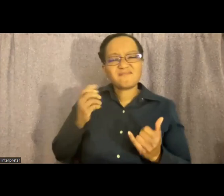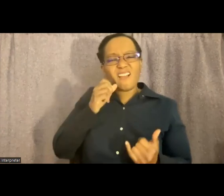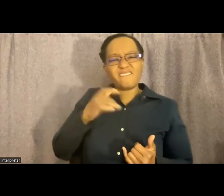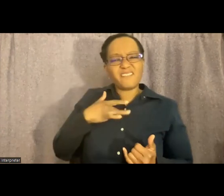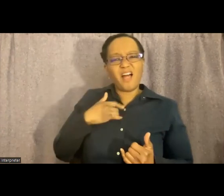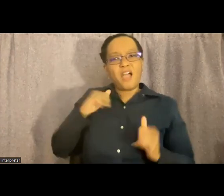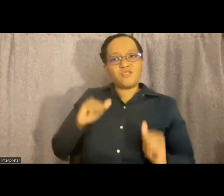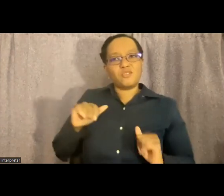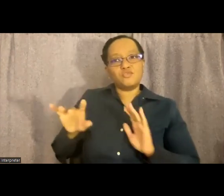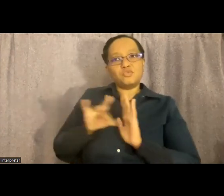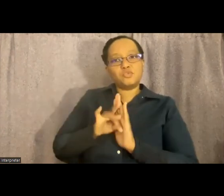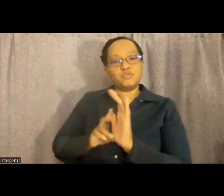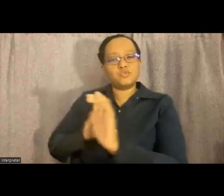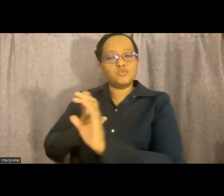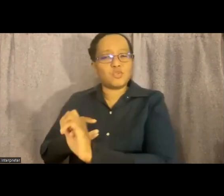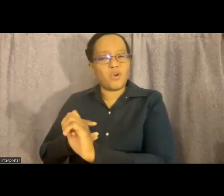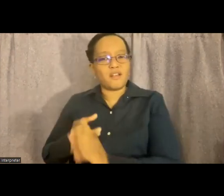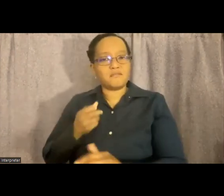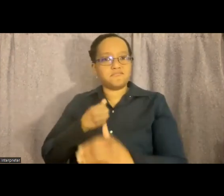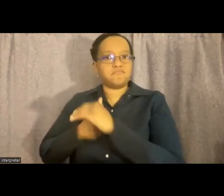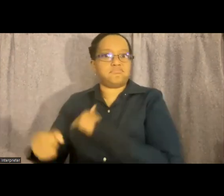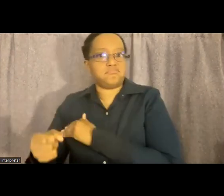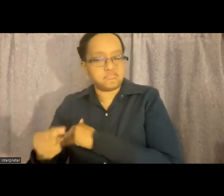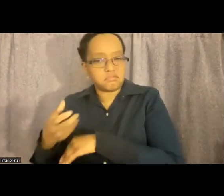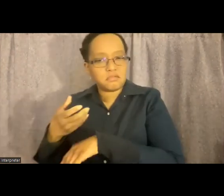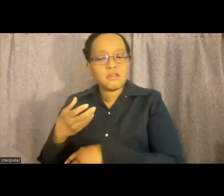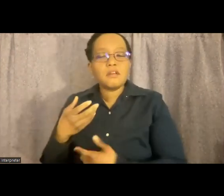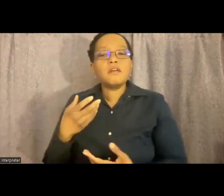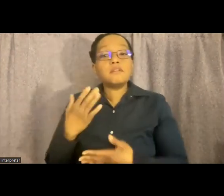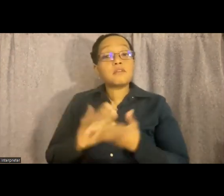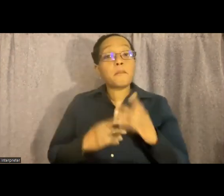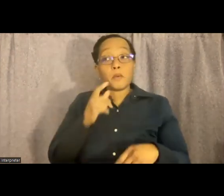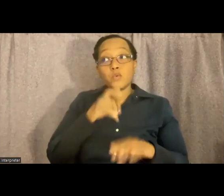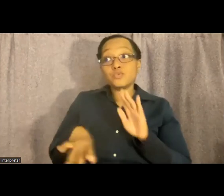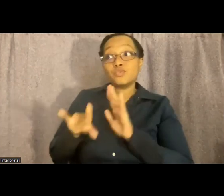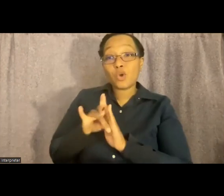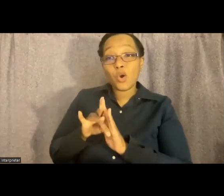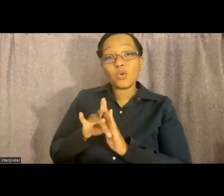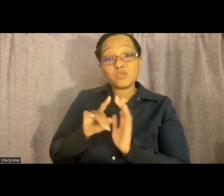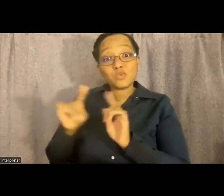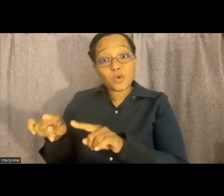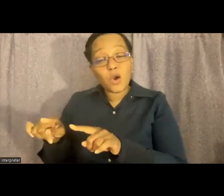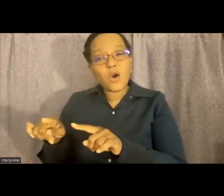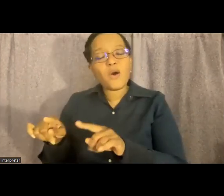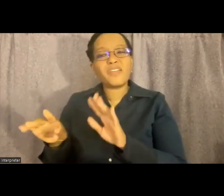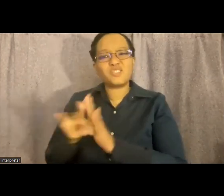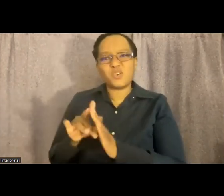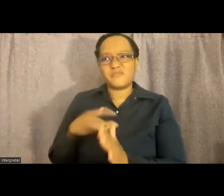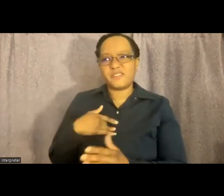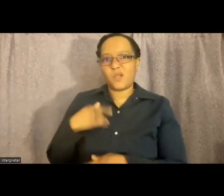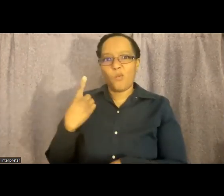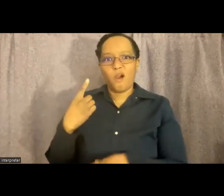from any of them it's chosen based on the perception that is the only option.